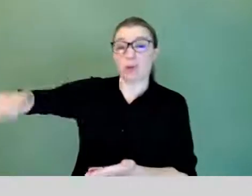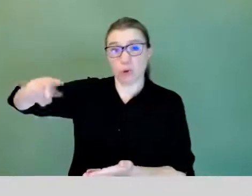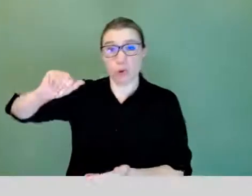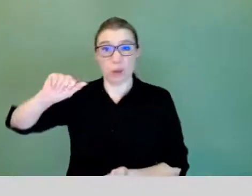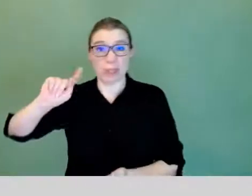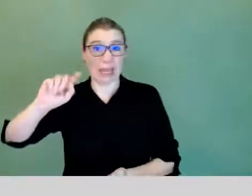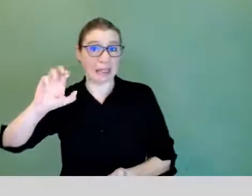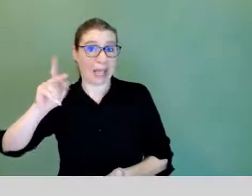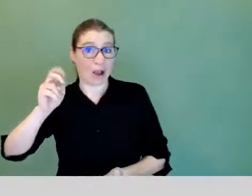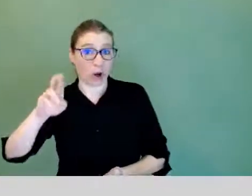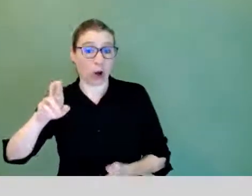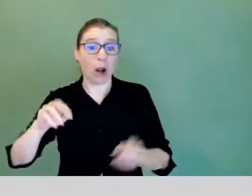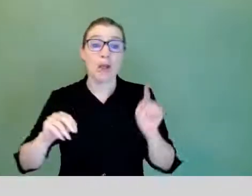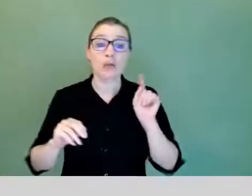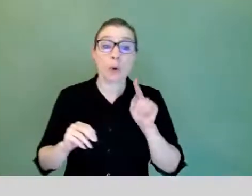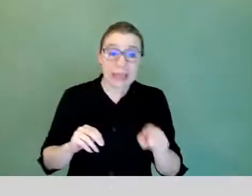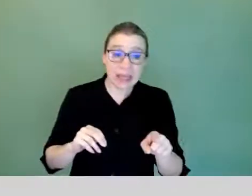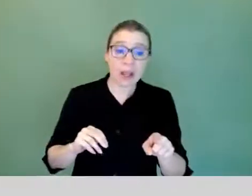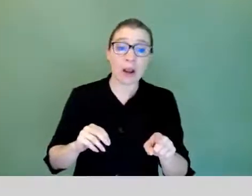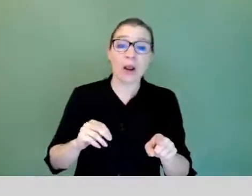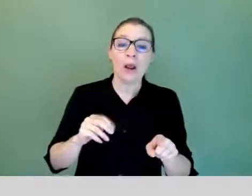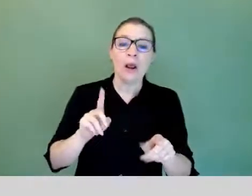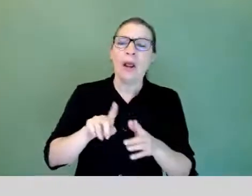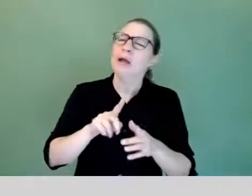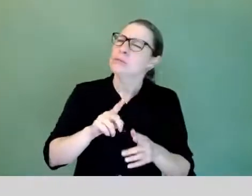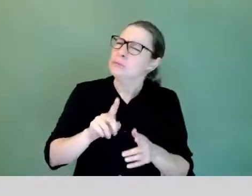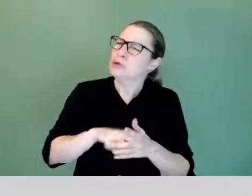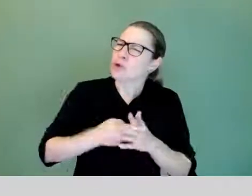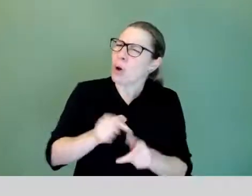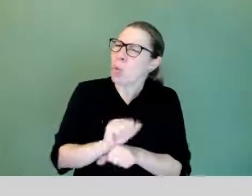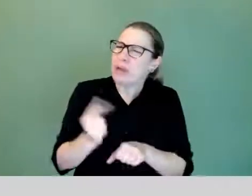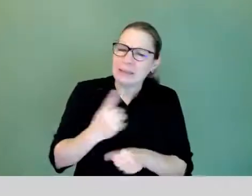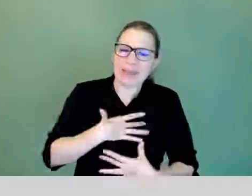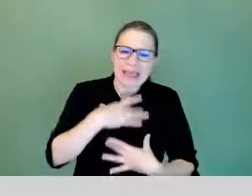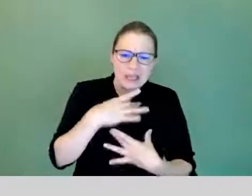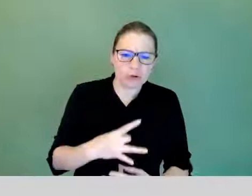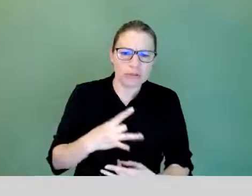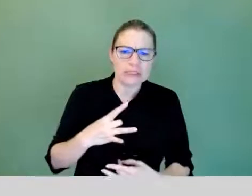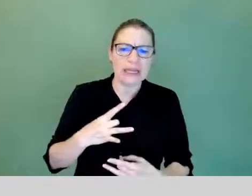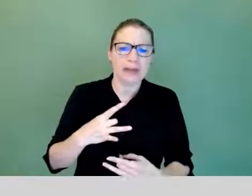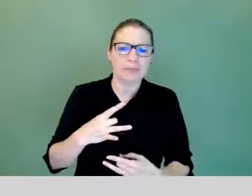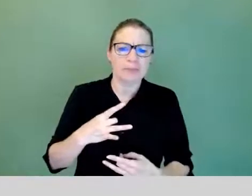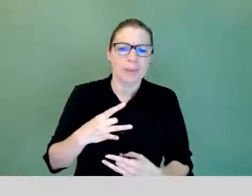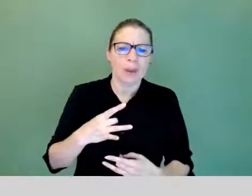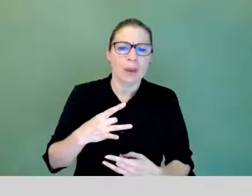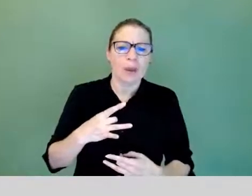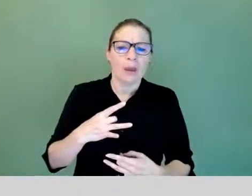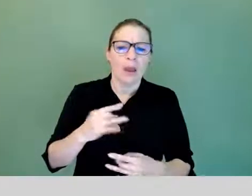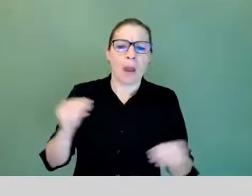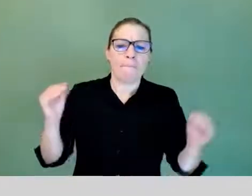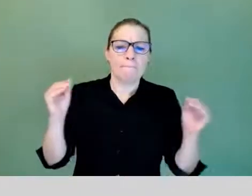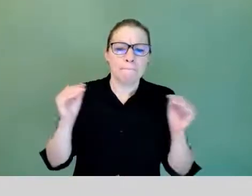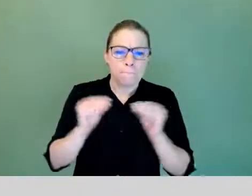So here the researchers are working on something interesting concepts known as homomorphic encryption, where you will be able to perform computations